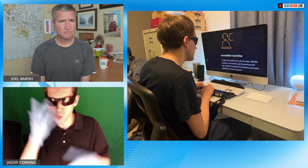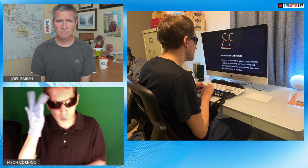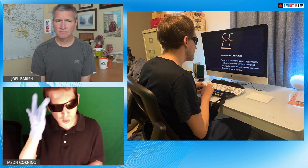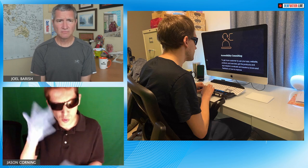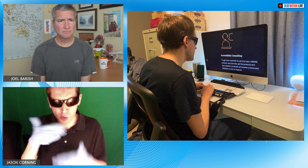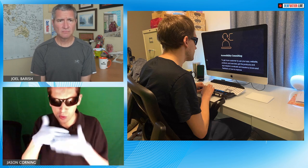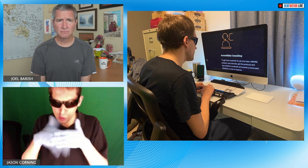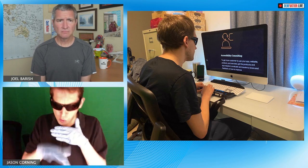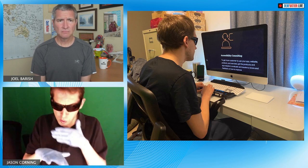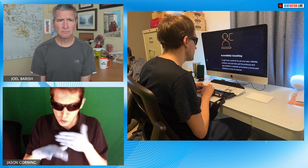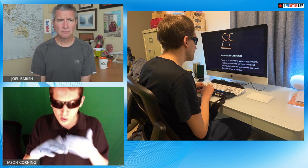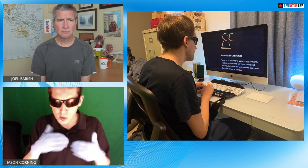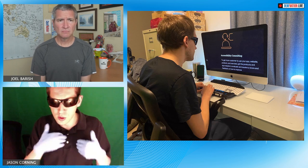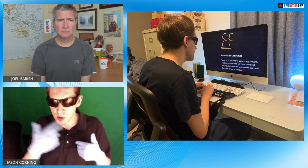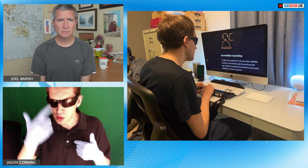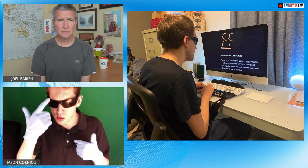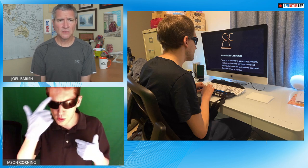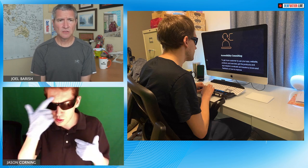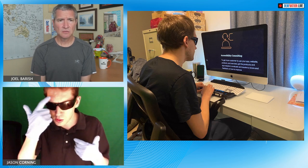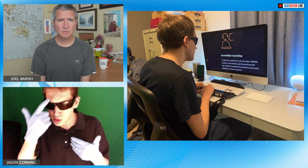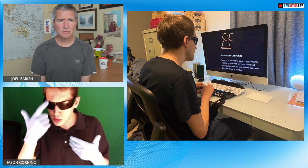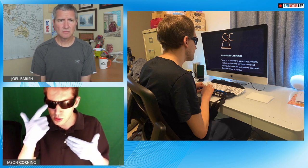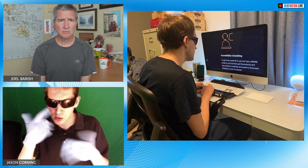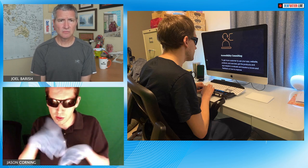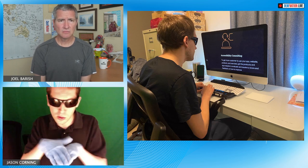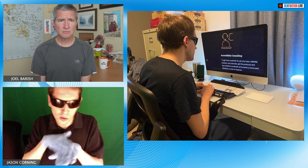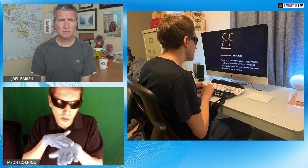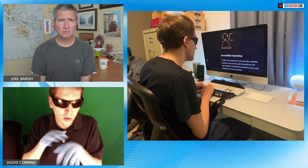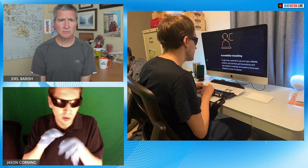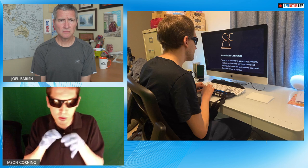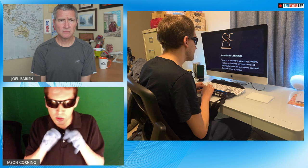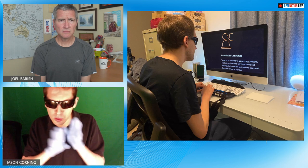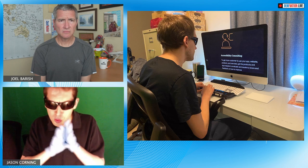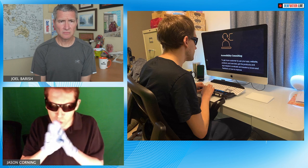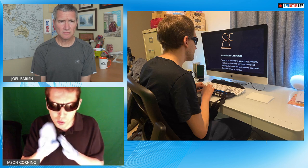when they are born, their brain is slowly developed